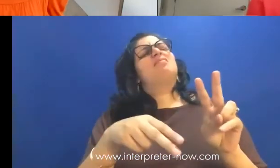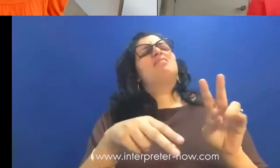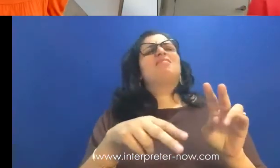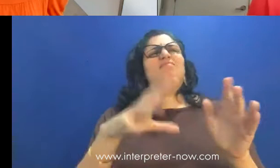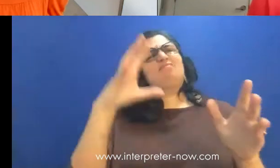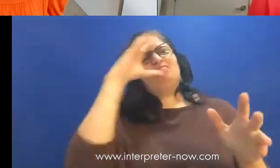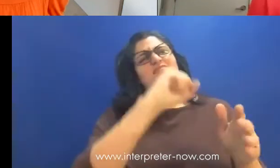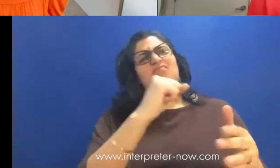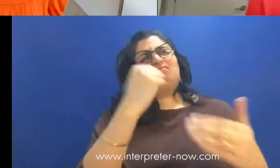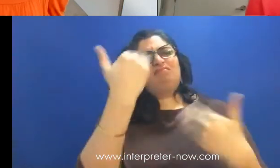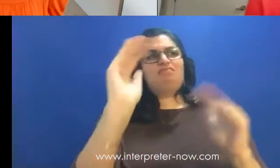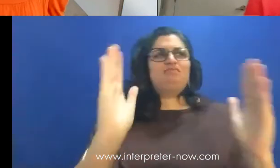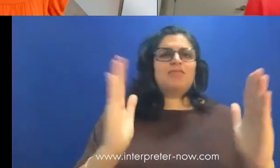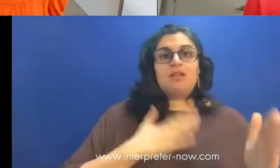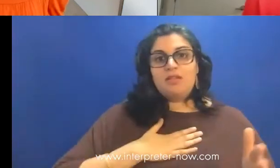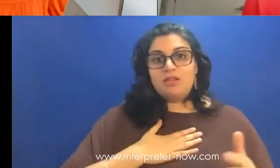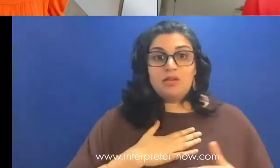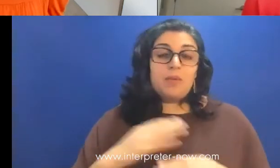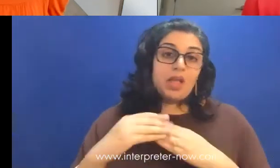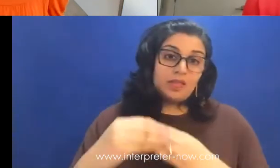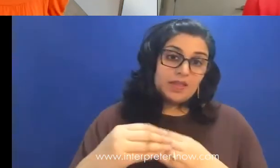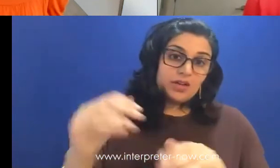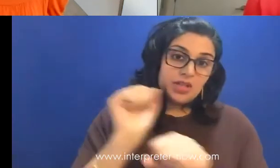leadership abilities and how I should show up in the workplace.